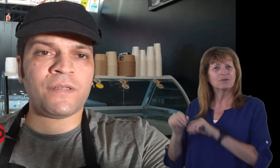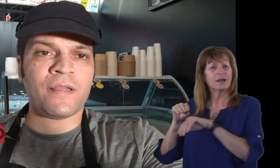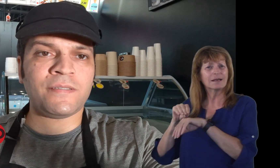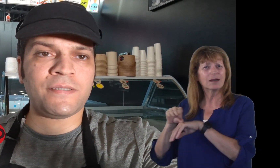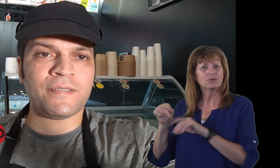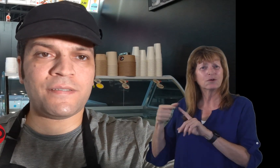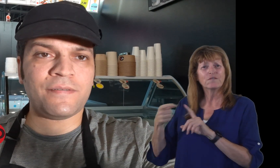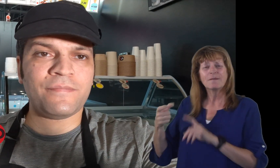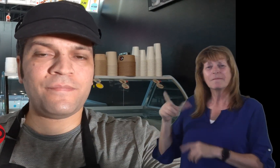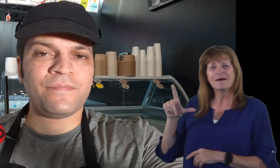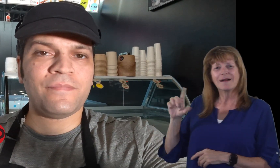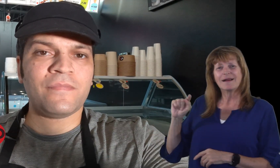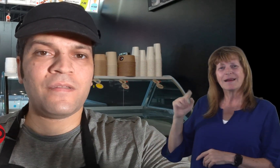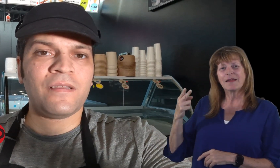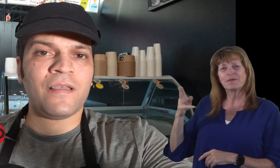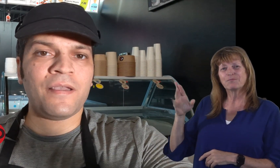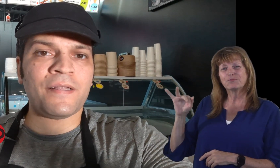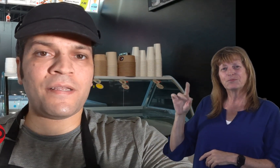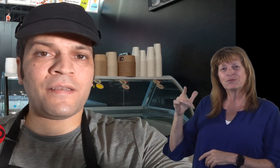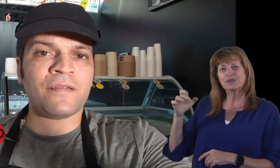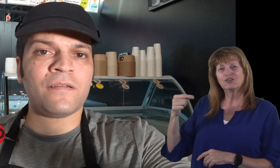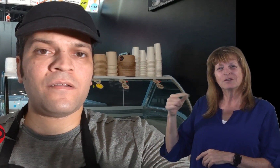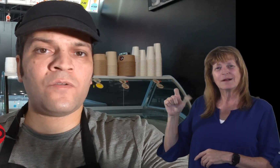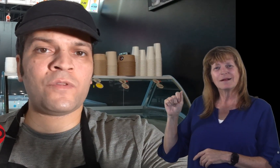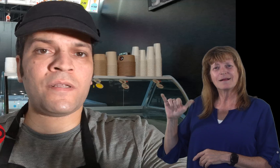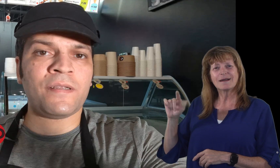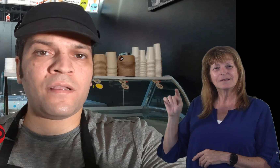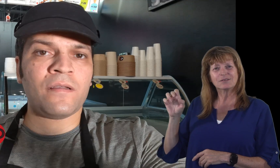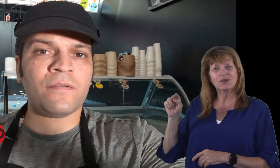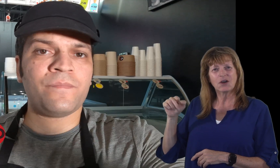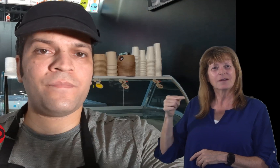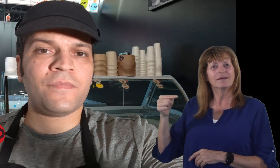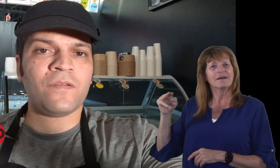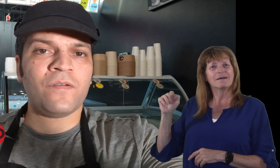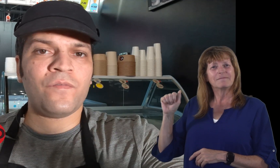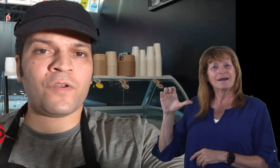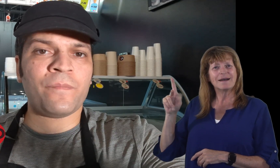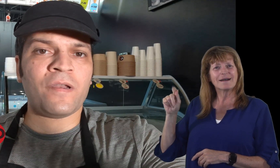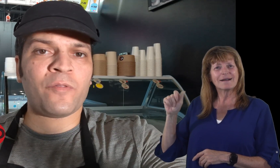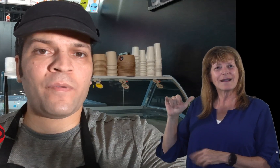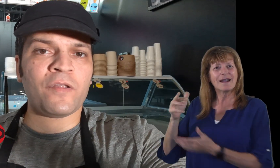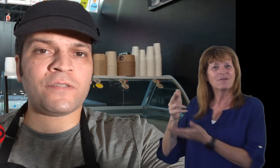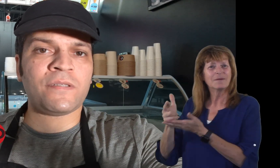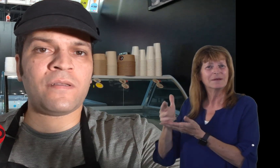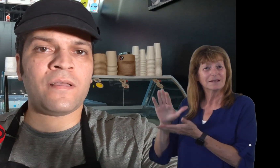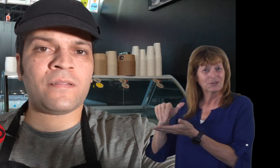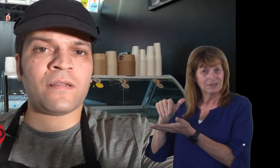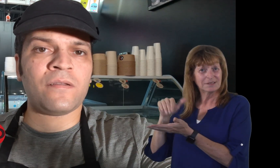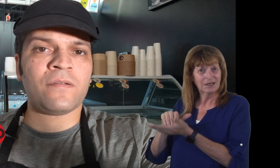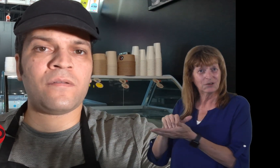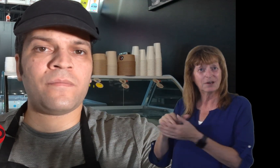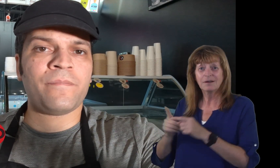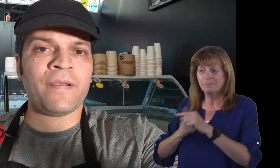counselor from Lethbridge-Layton- Mackay Rehabilitation Center)